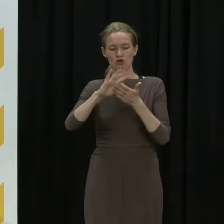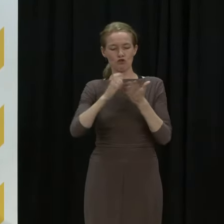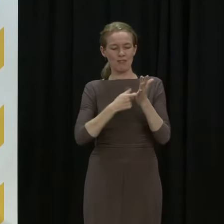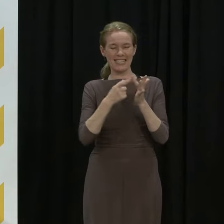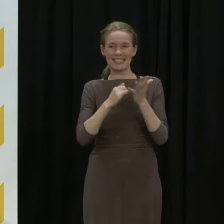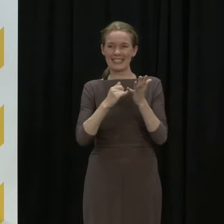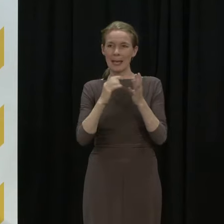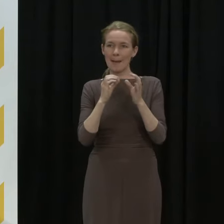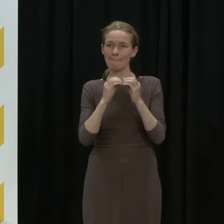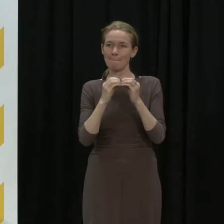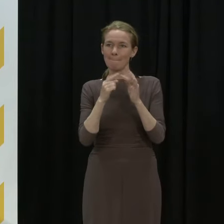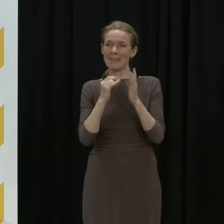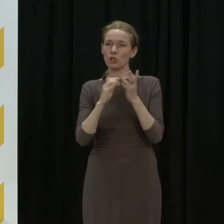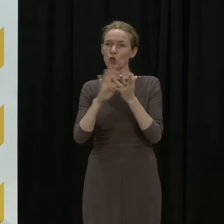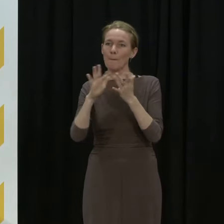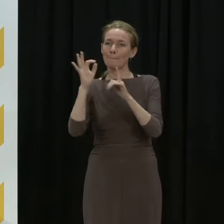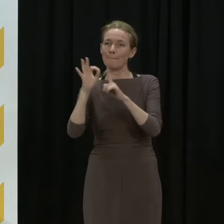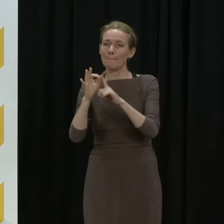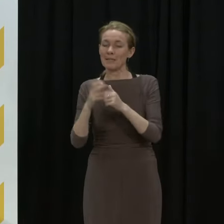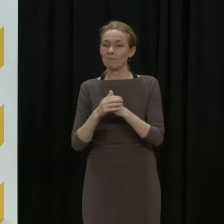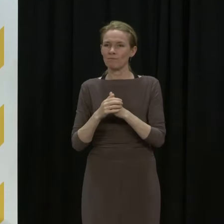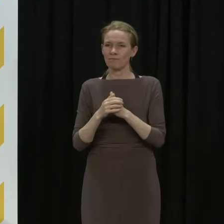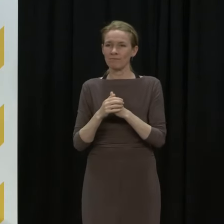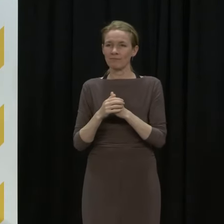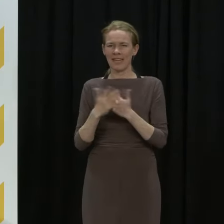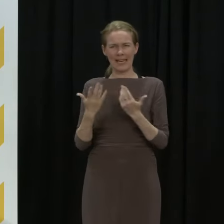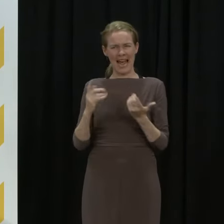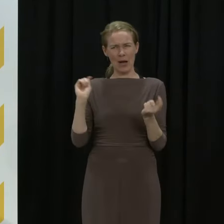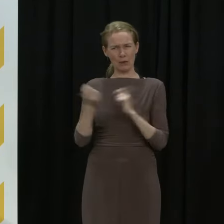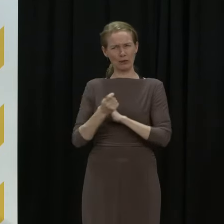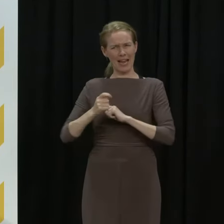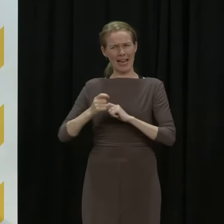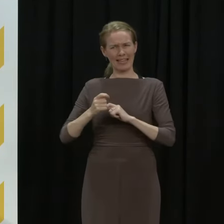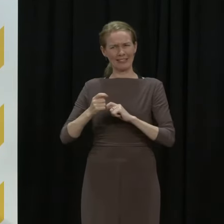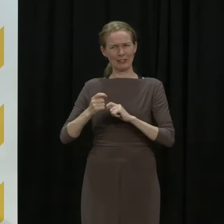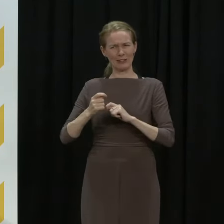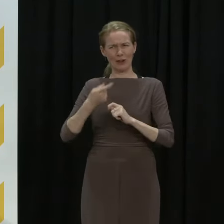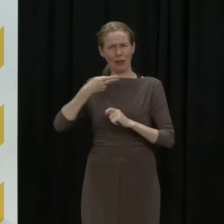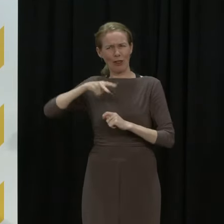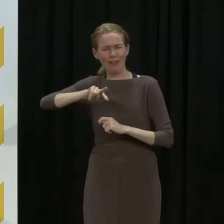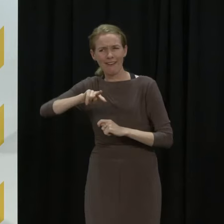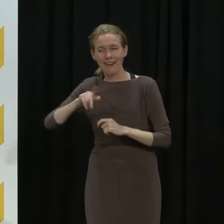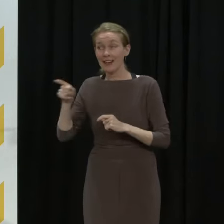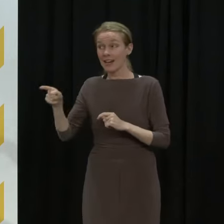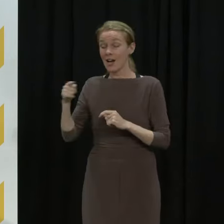He was talking about sharig